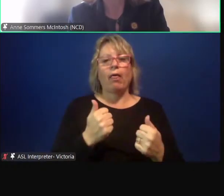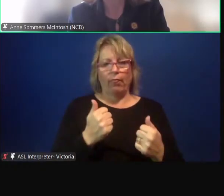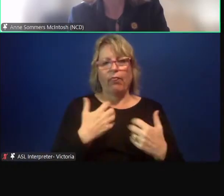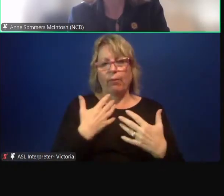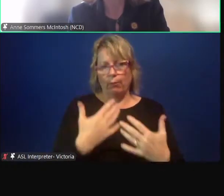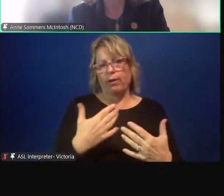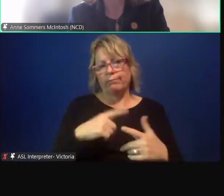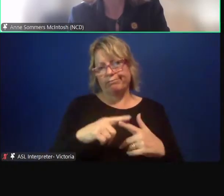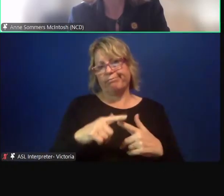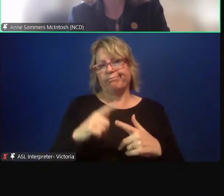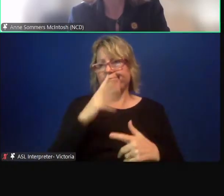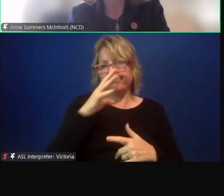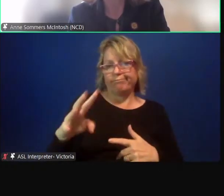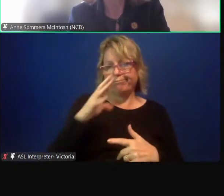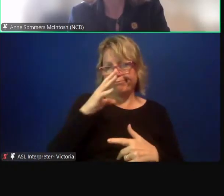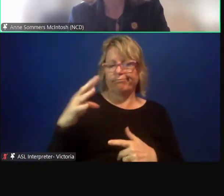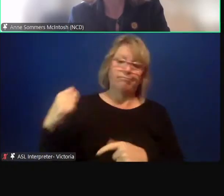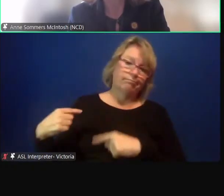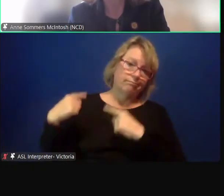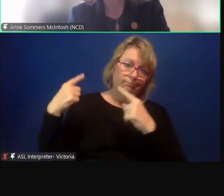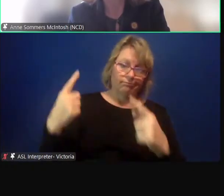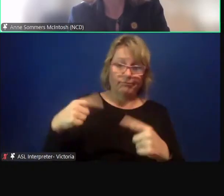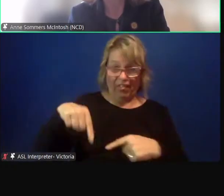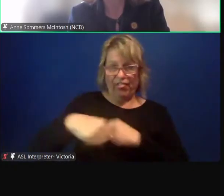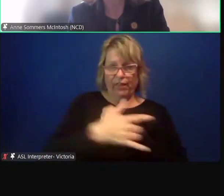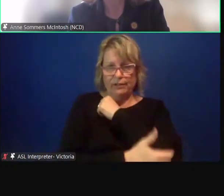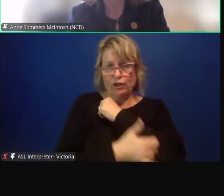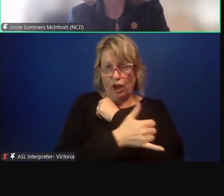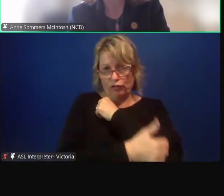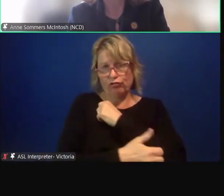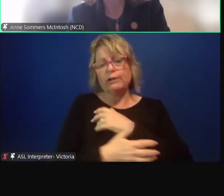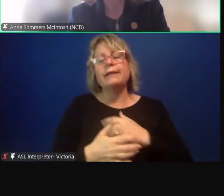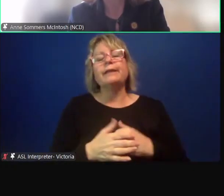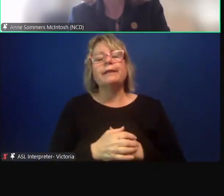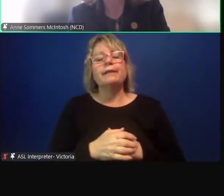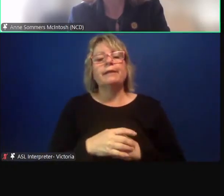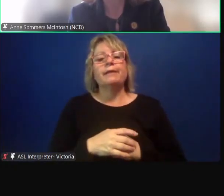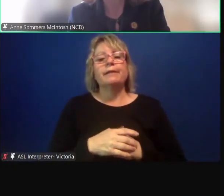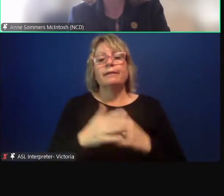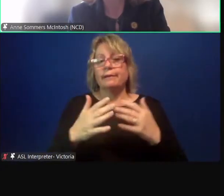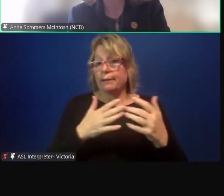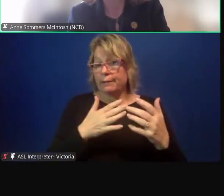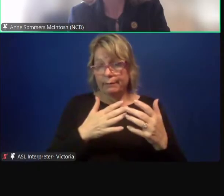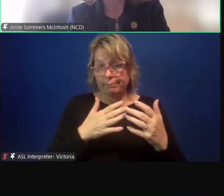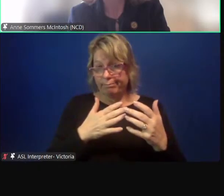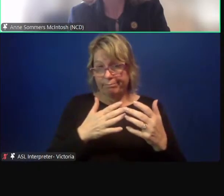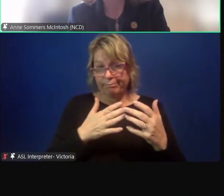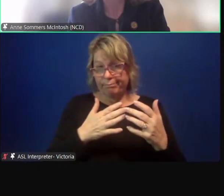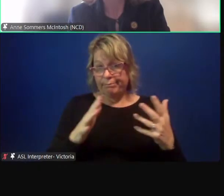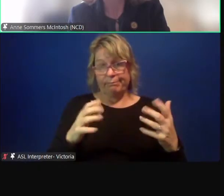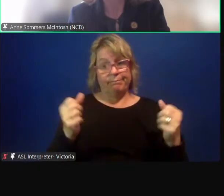long been ignored in this country. This occurs despite the existence of an overwhelming body of